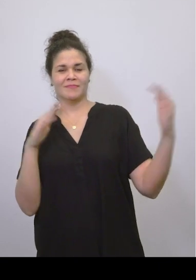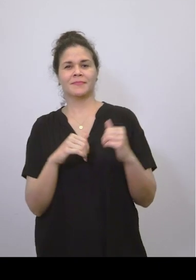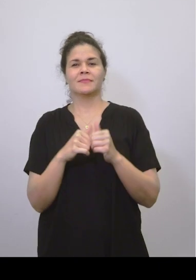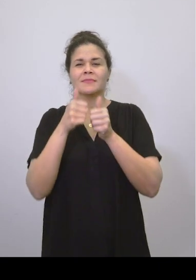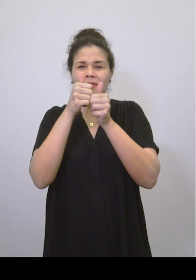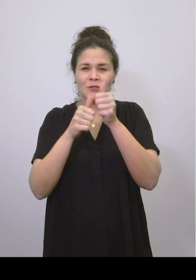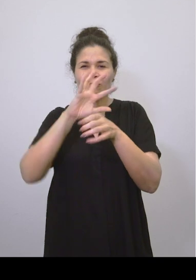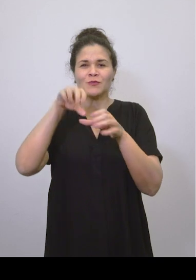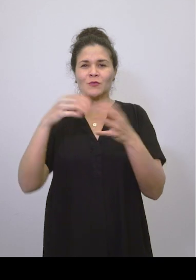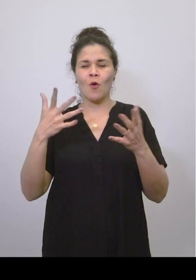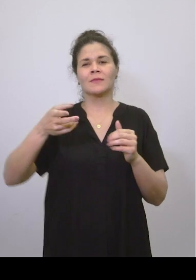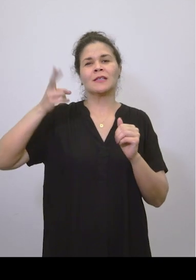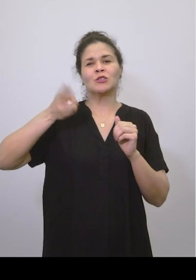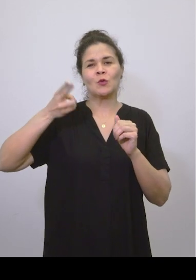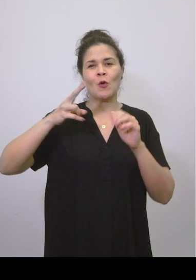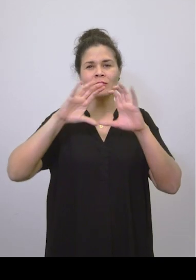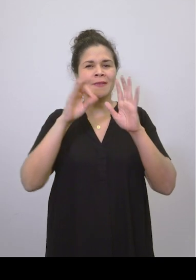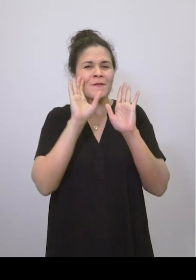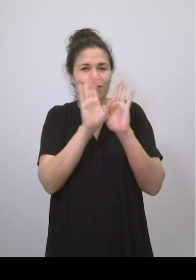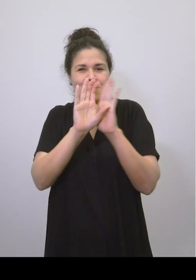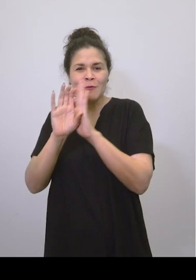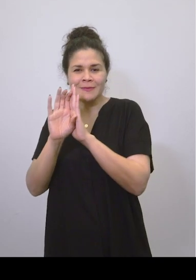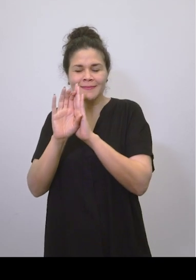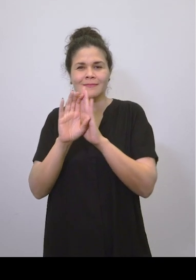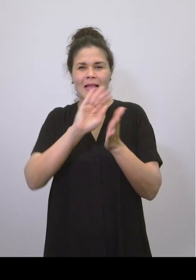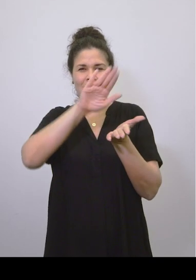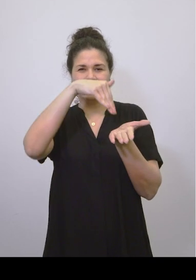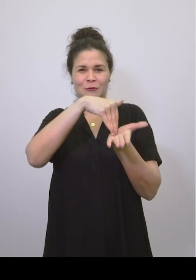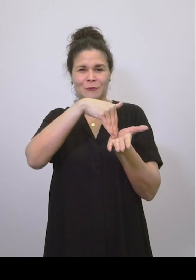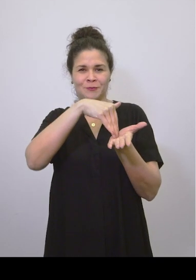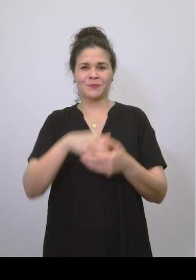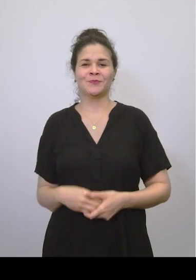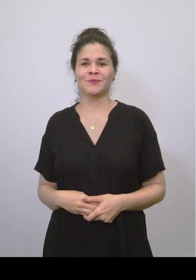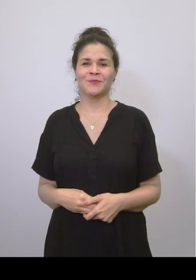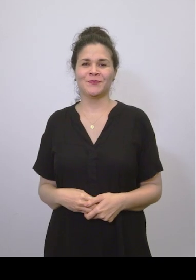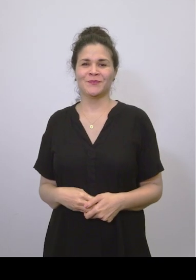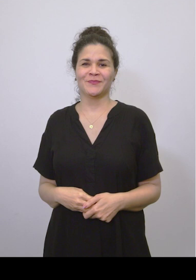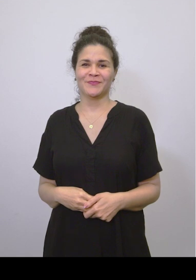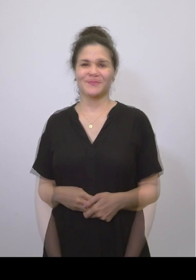each featuring a historical photograph or group of images at the center.